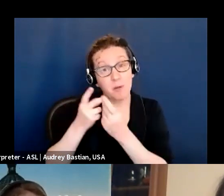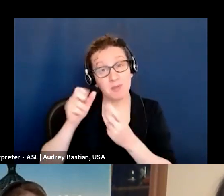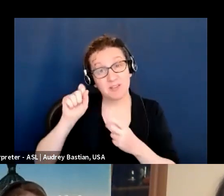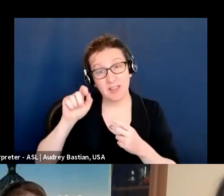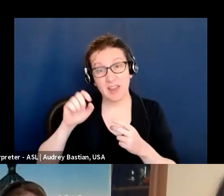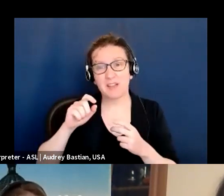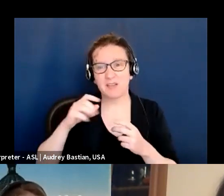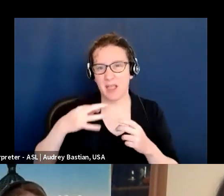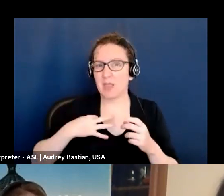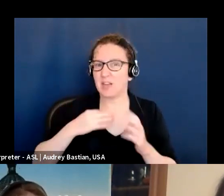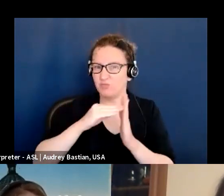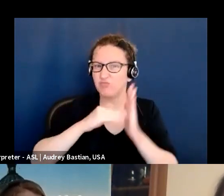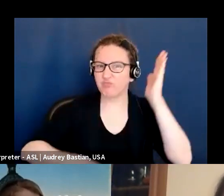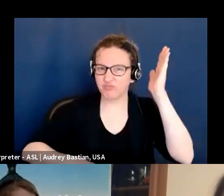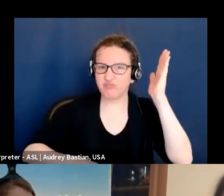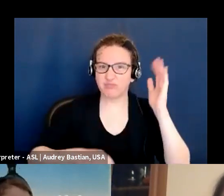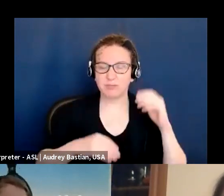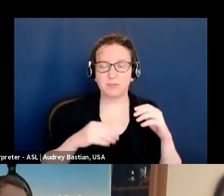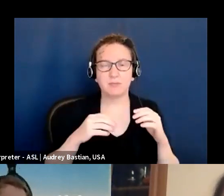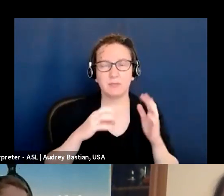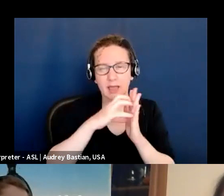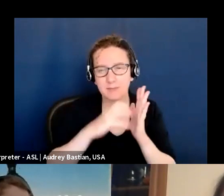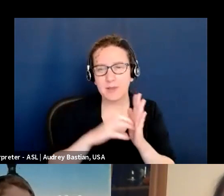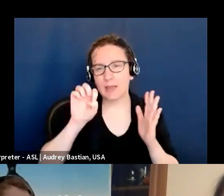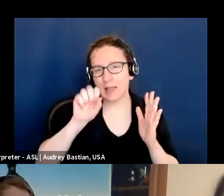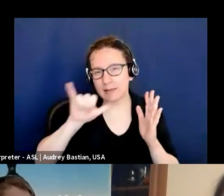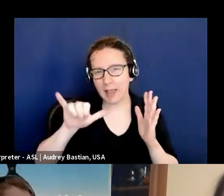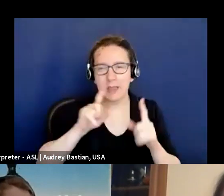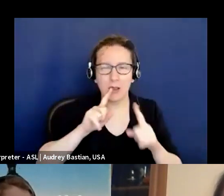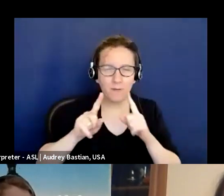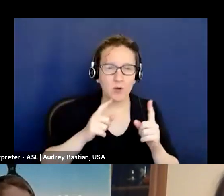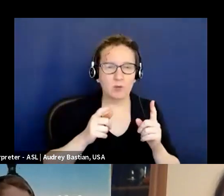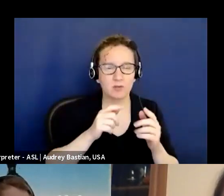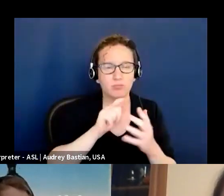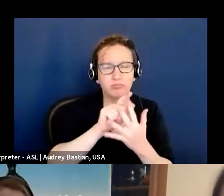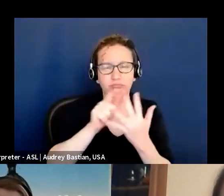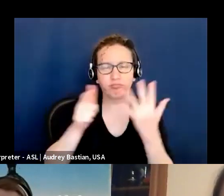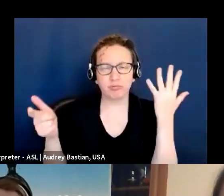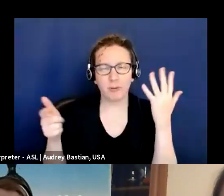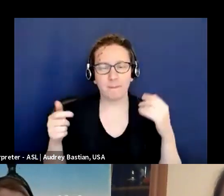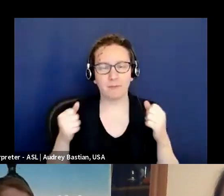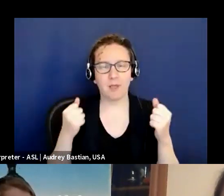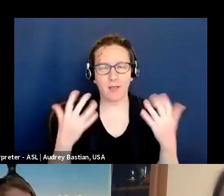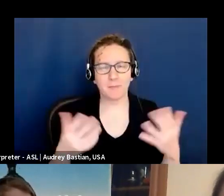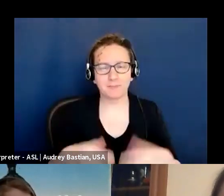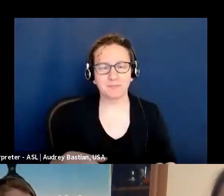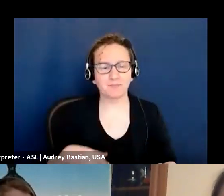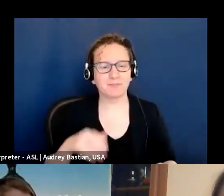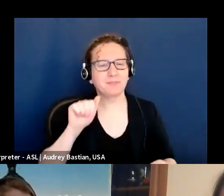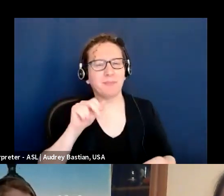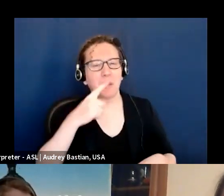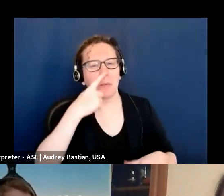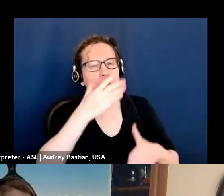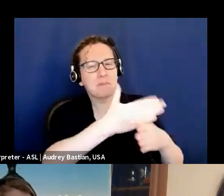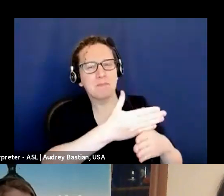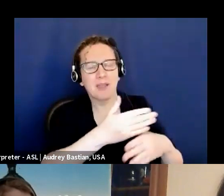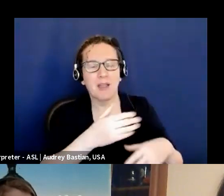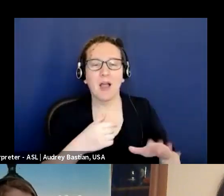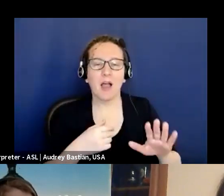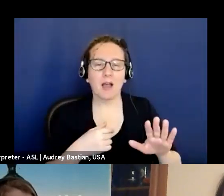along with lots of essays and interviews so >> ANA SIKHASHVILI: Sorry. Sometimes they ask